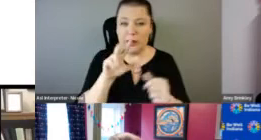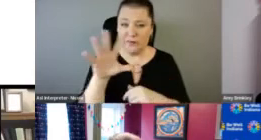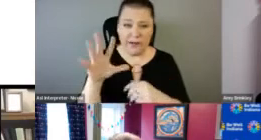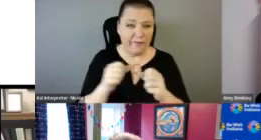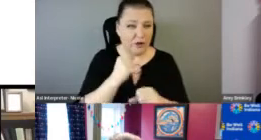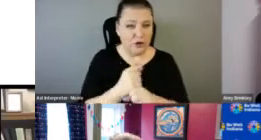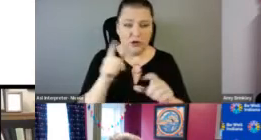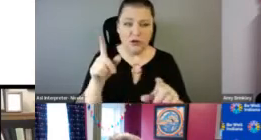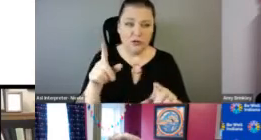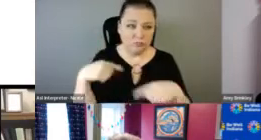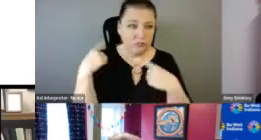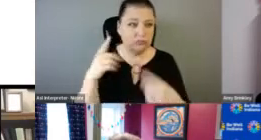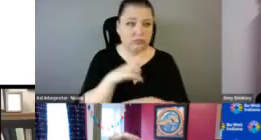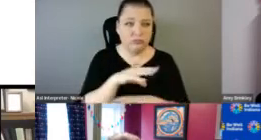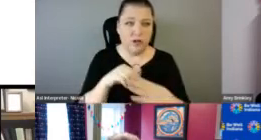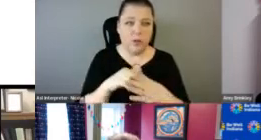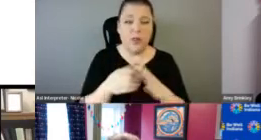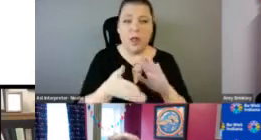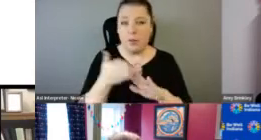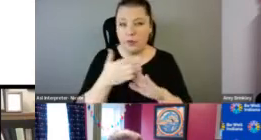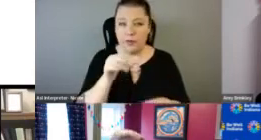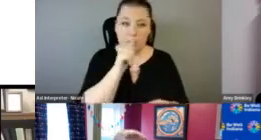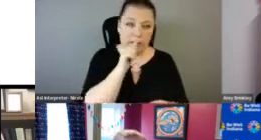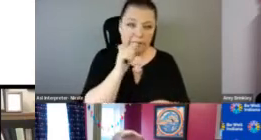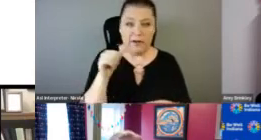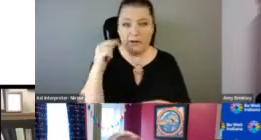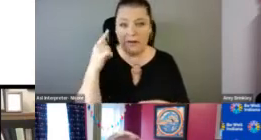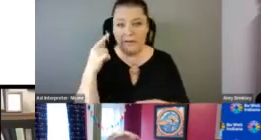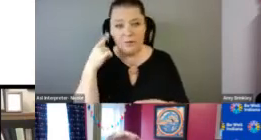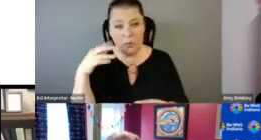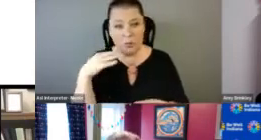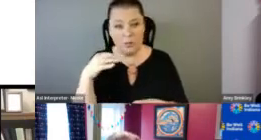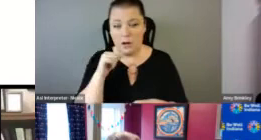operations in both private and non for profit business sectors surrounding mental health and